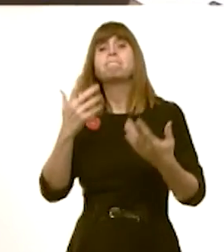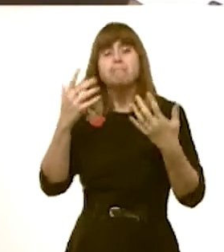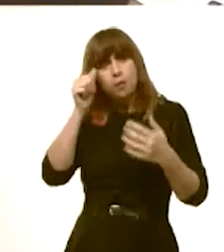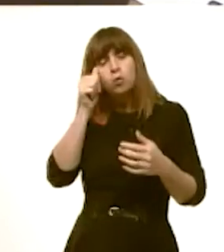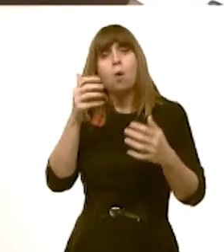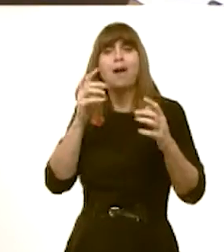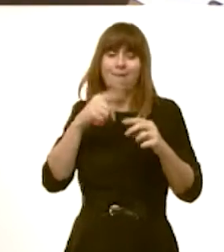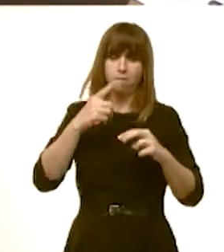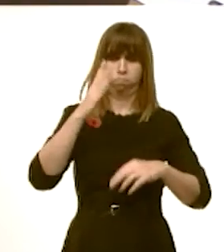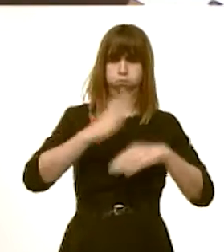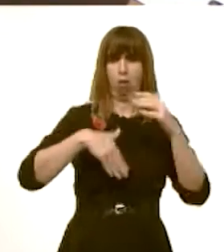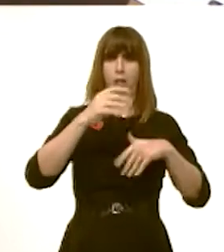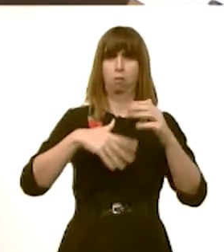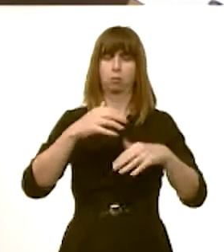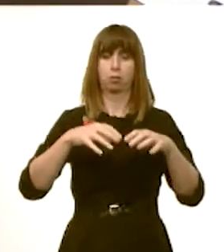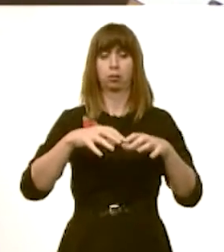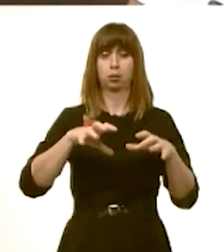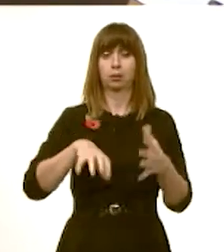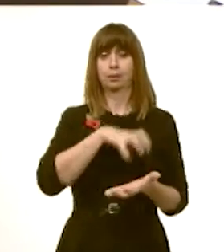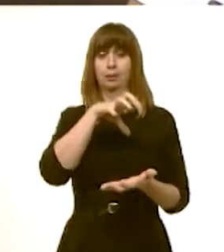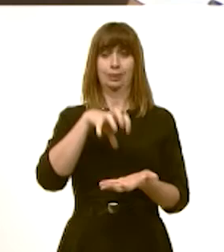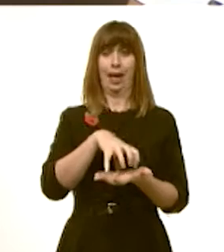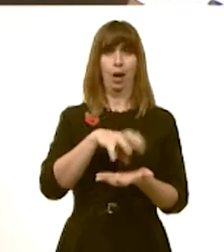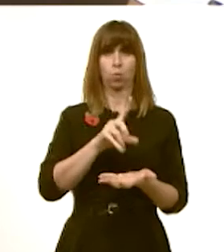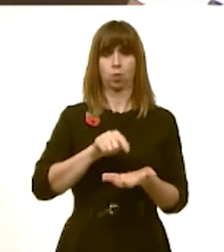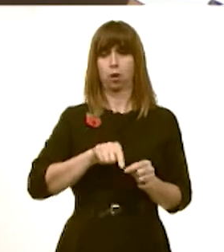when a large, out-of-town retail centre is proposed, and the effect, particularly on